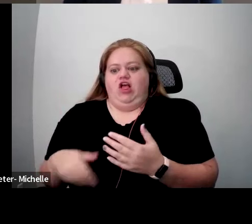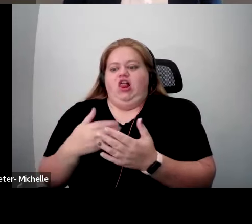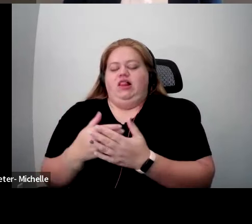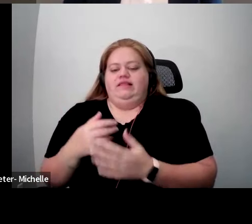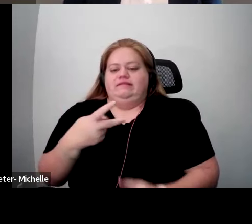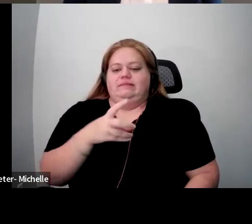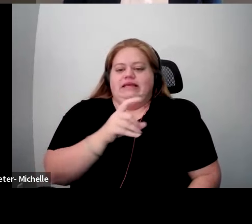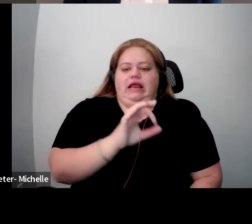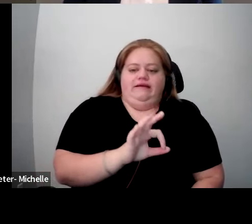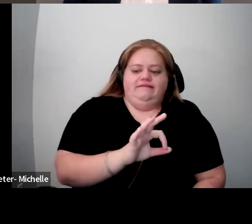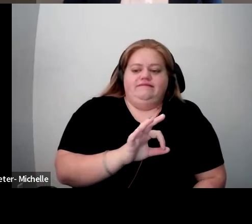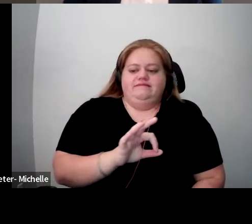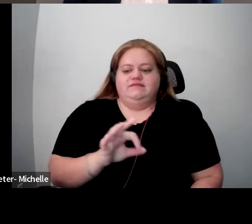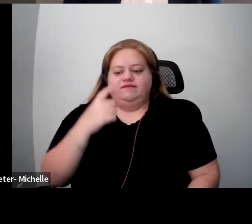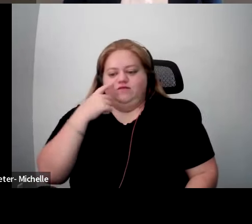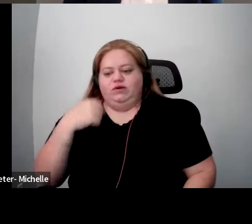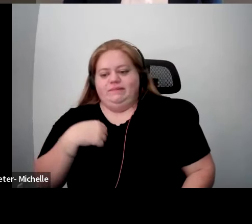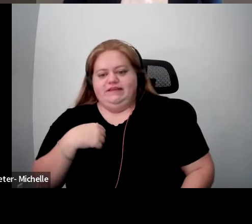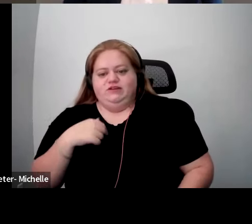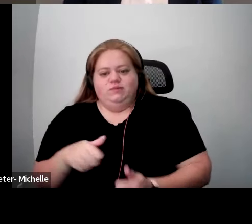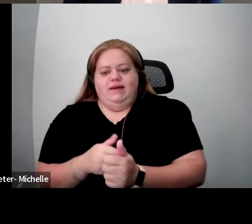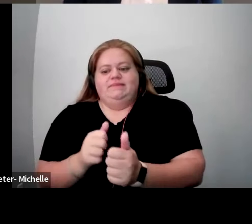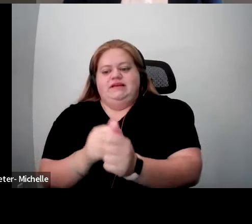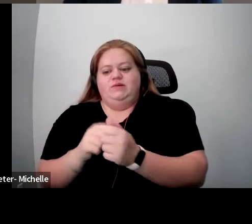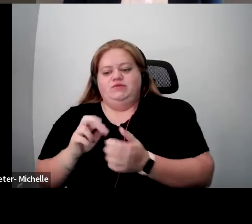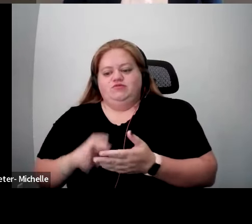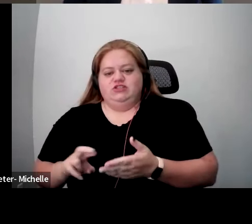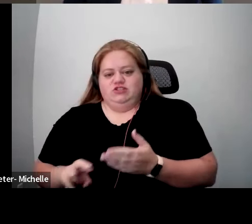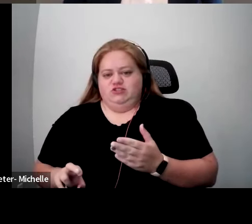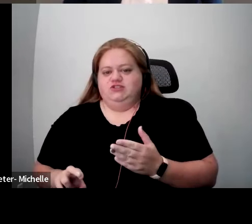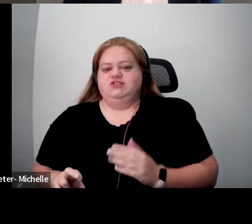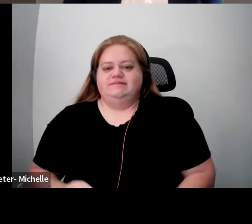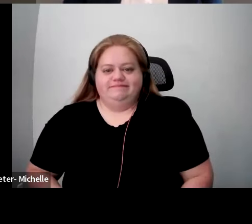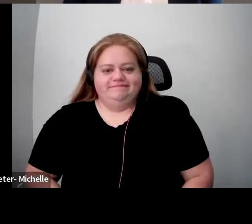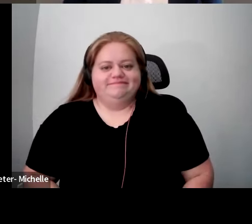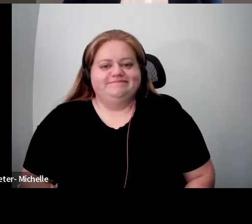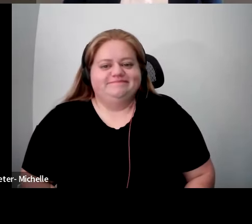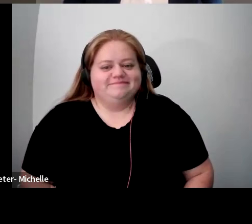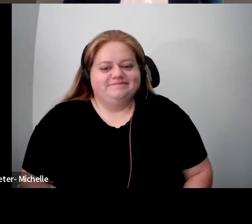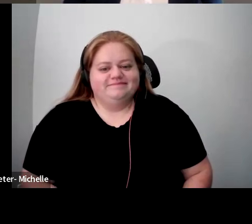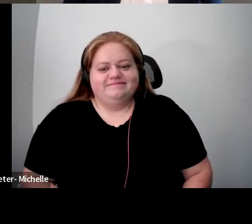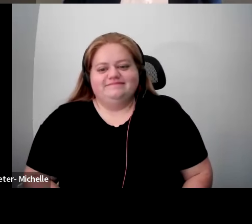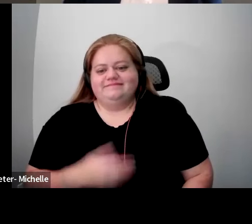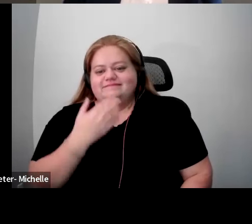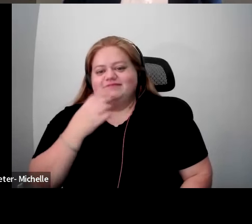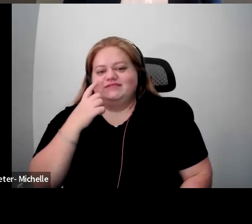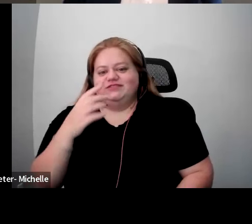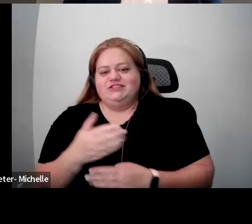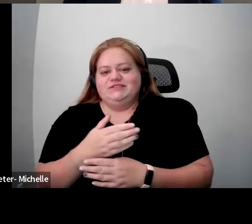anymore in order to stay up to date in research in my area. Thank you so much for sharing that.